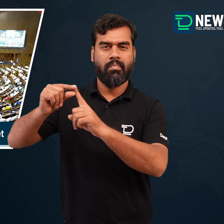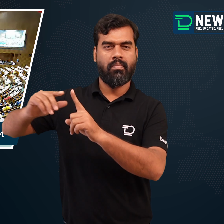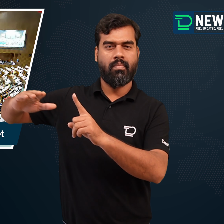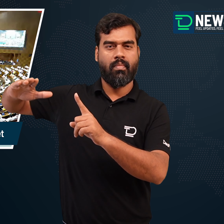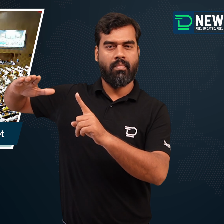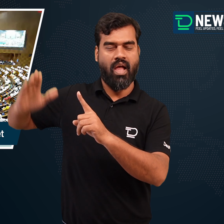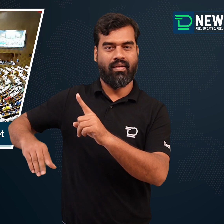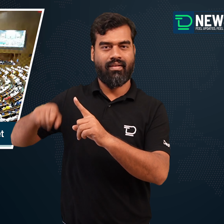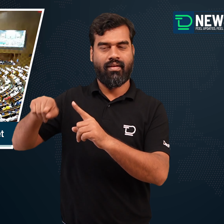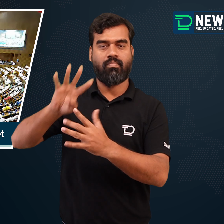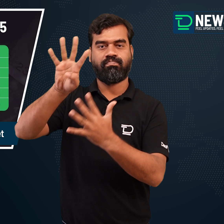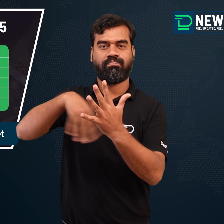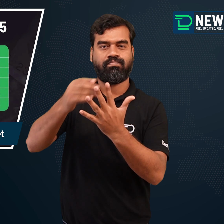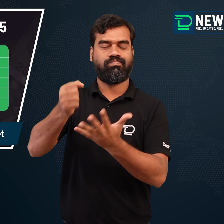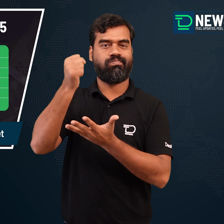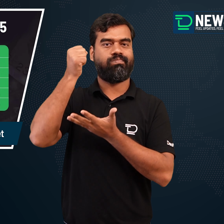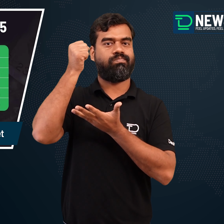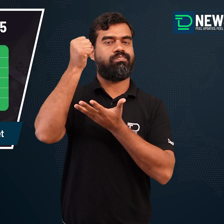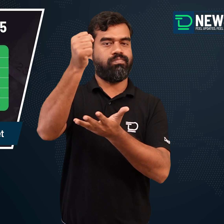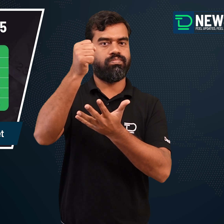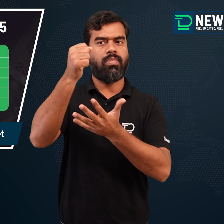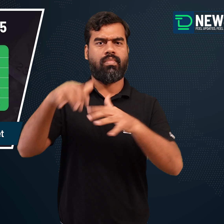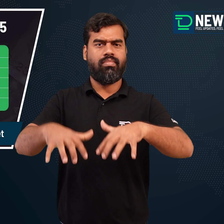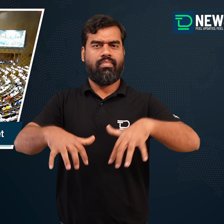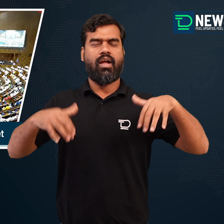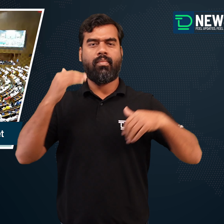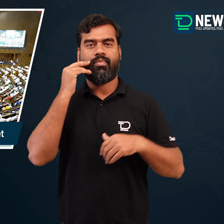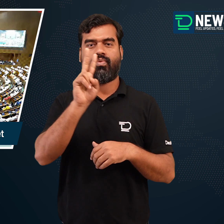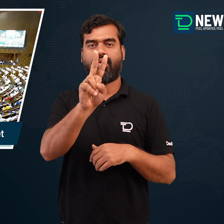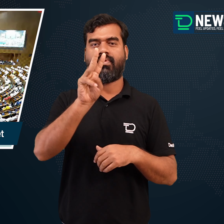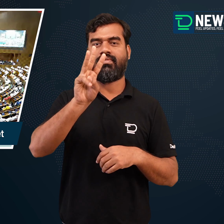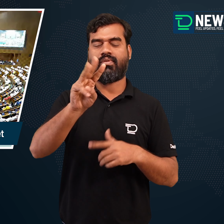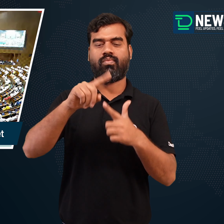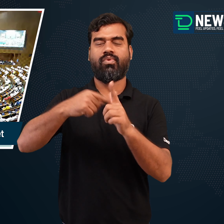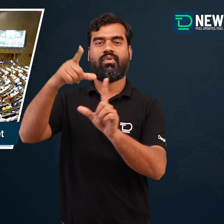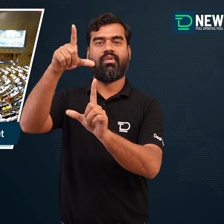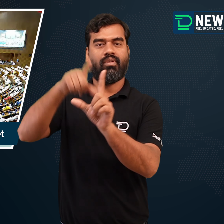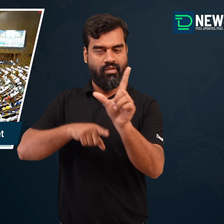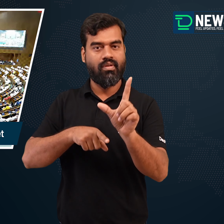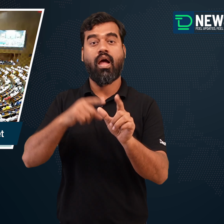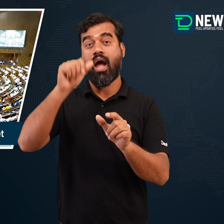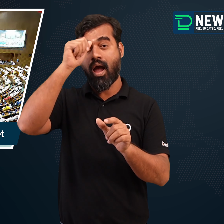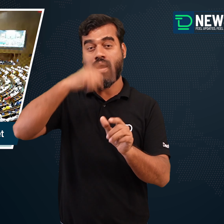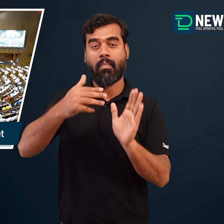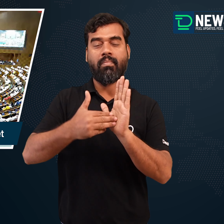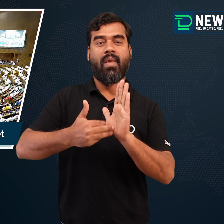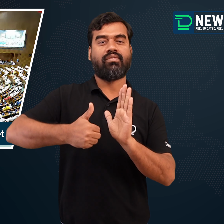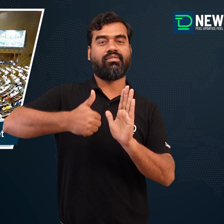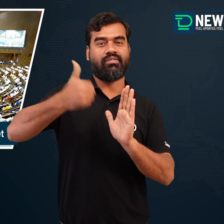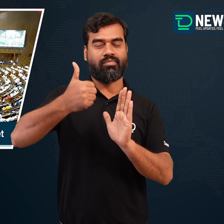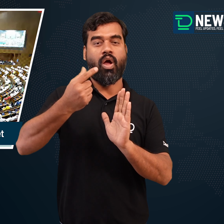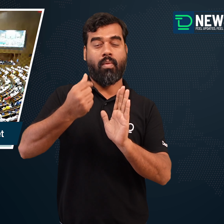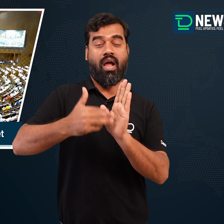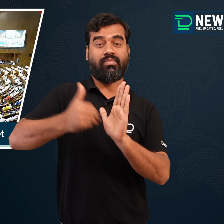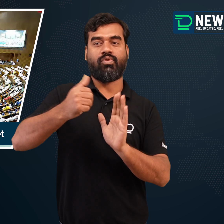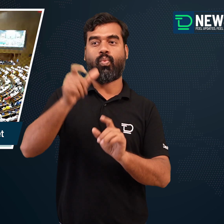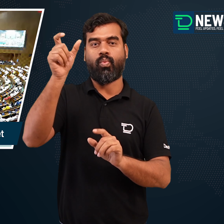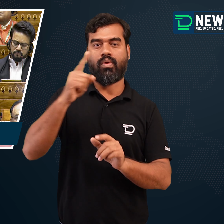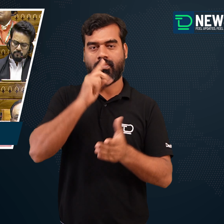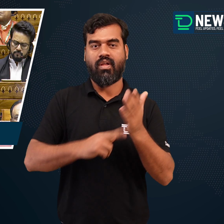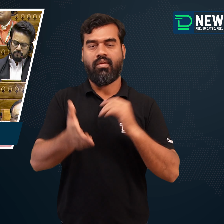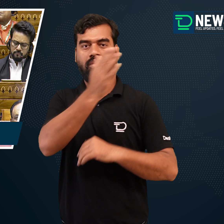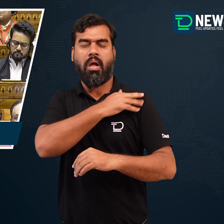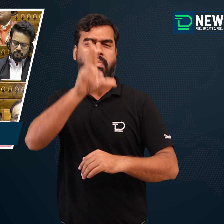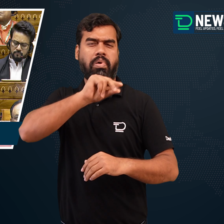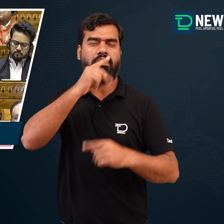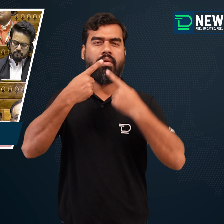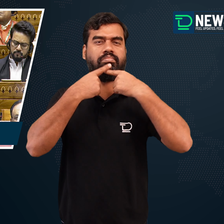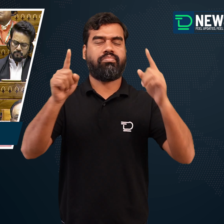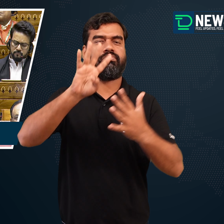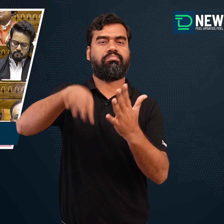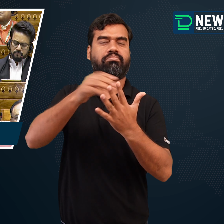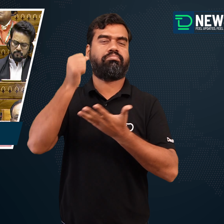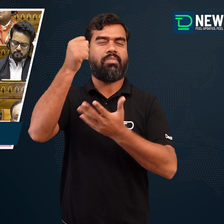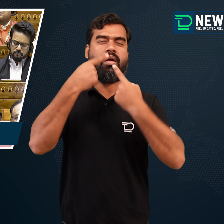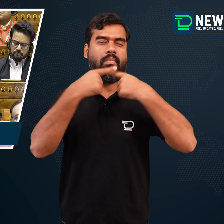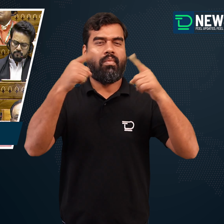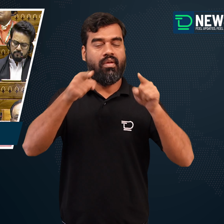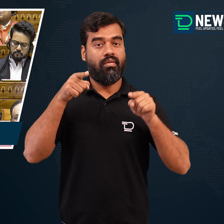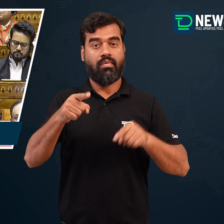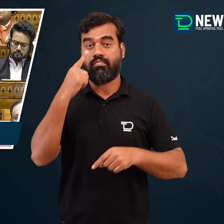Finance Minister Nirmala Sitharaman presented the budget for the financial year 2024-25 on July 23.